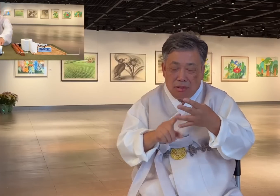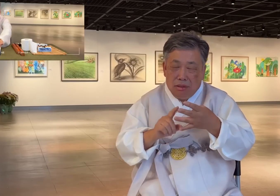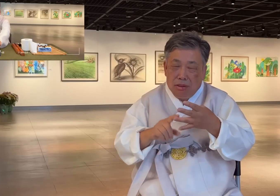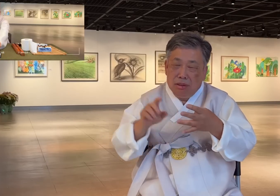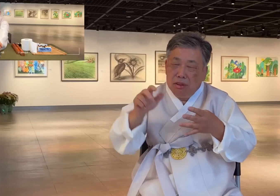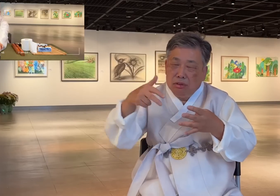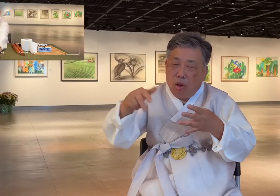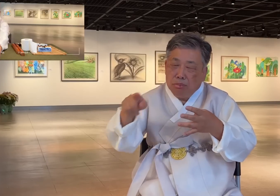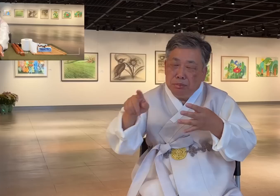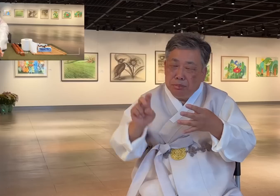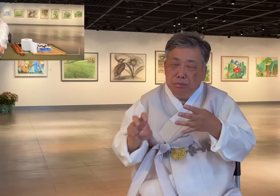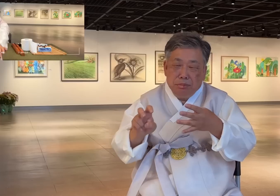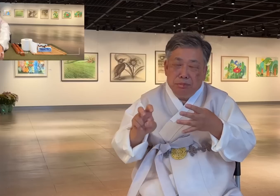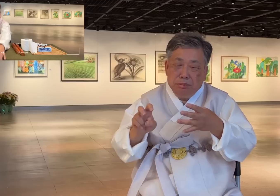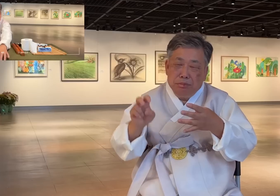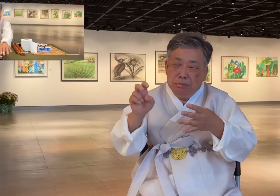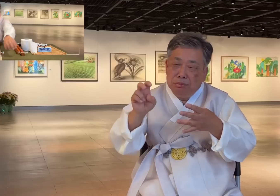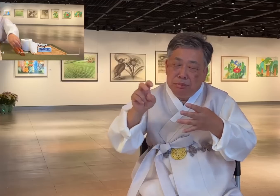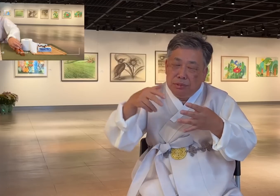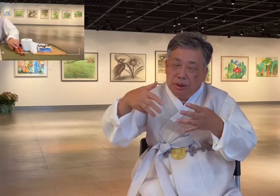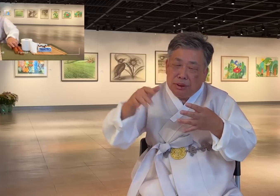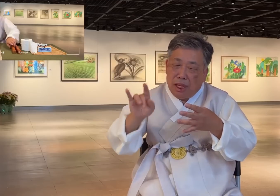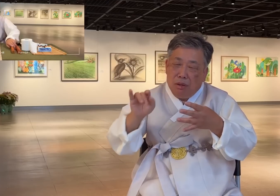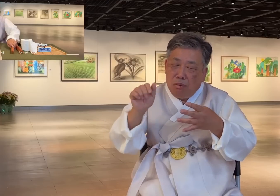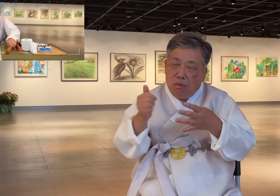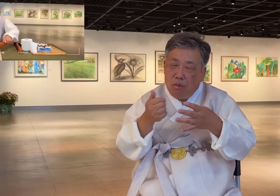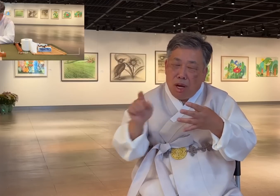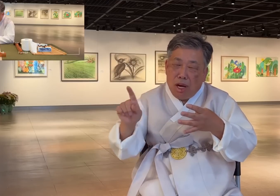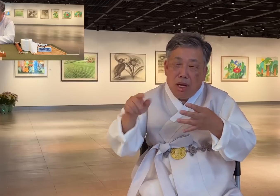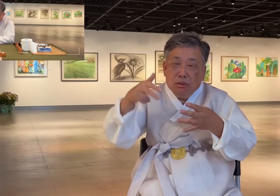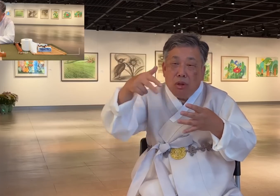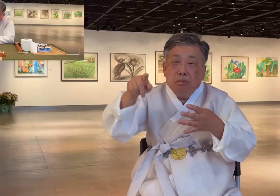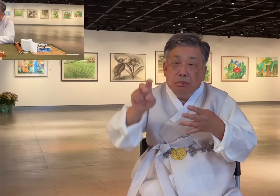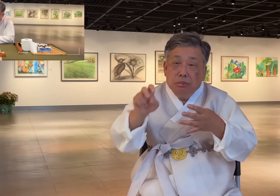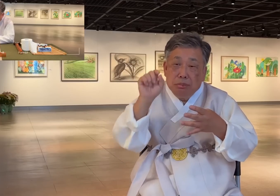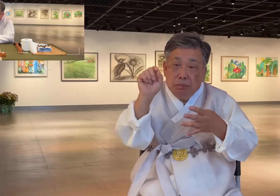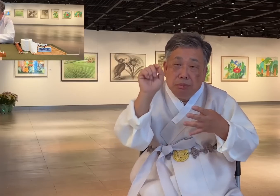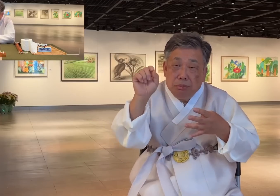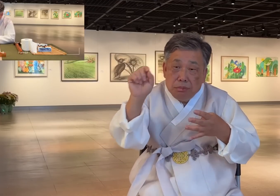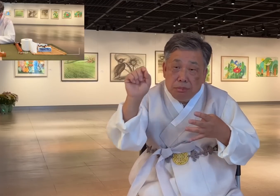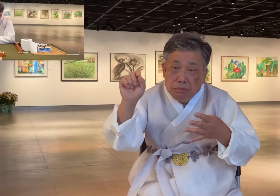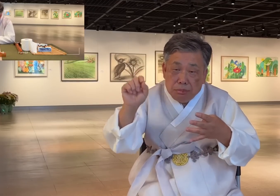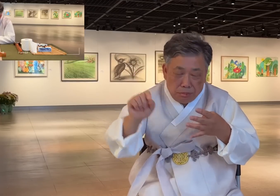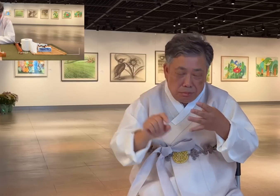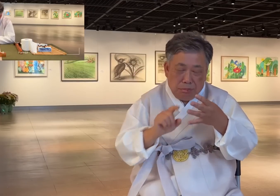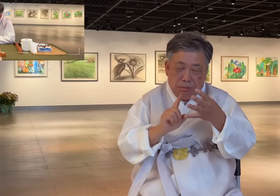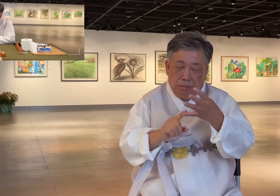3. Dot color painting